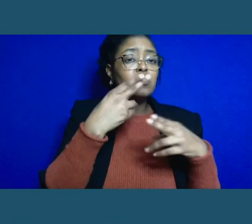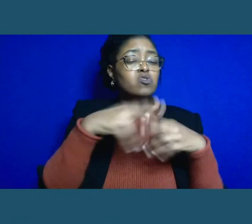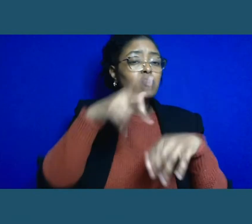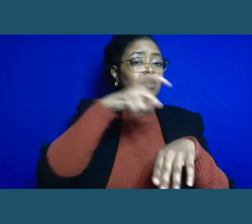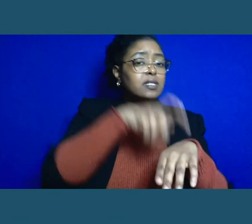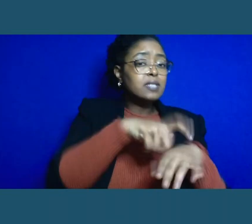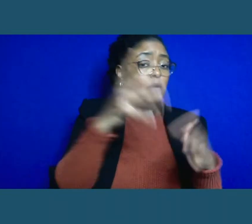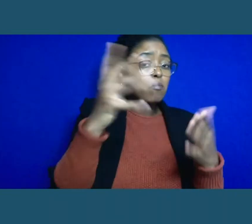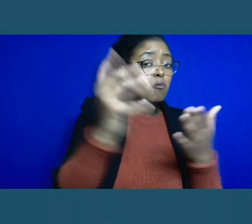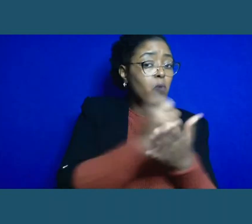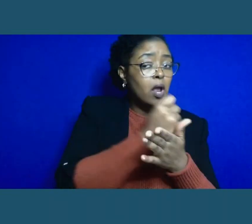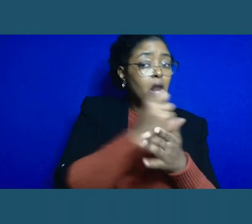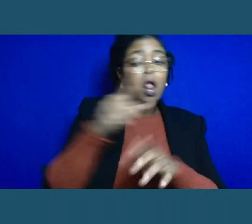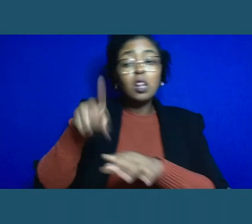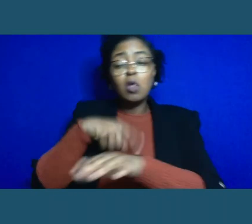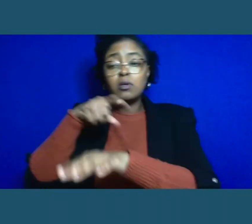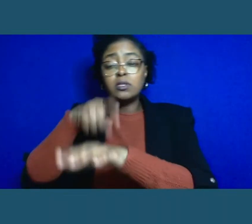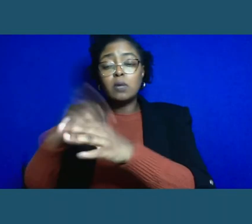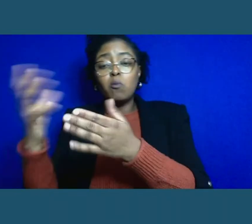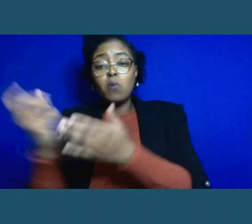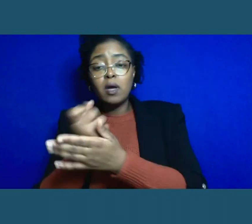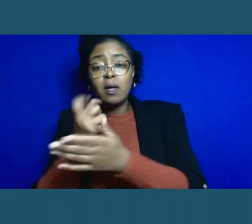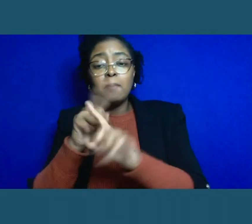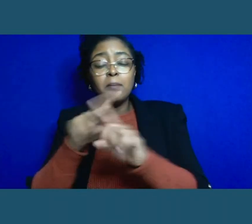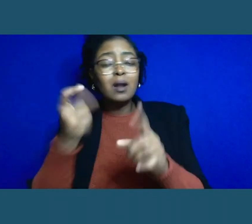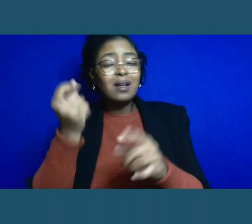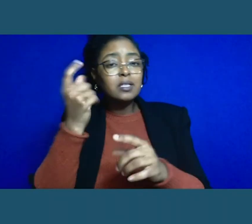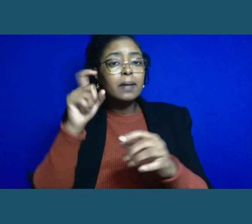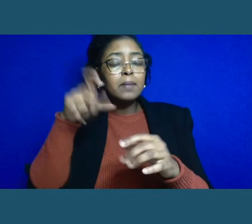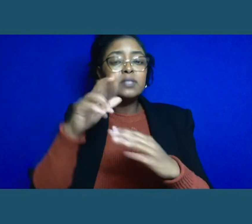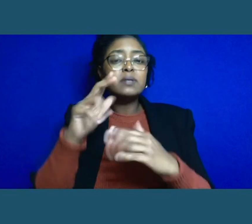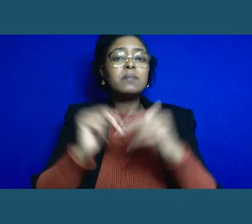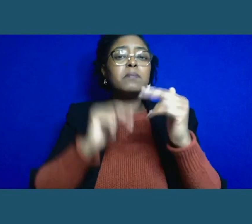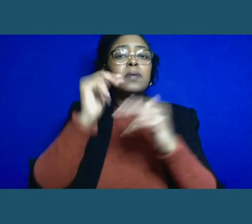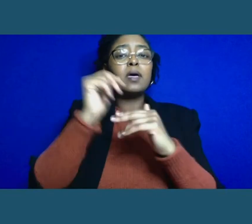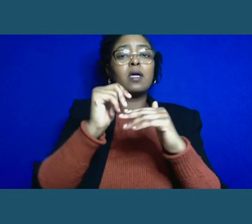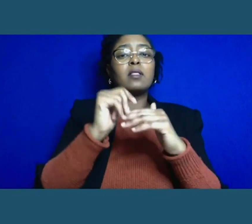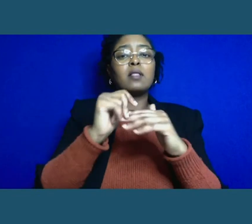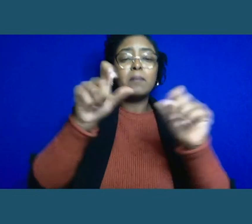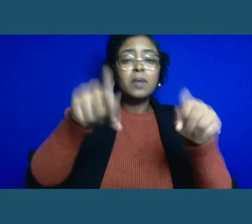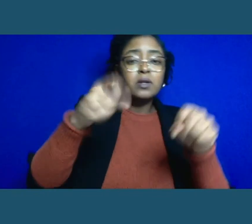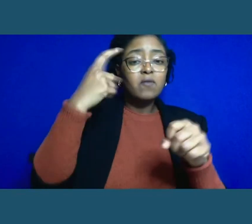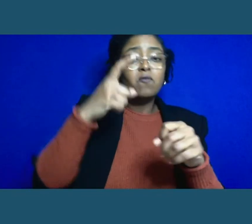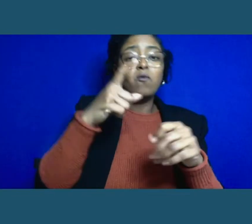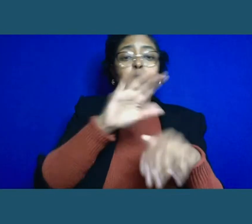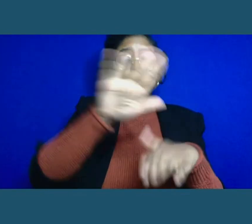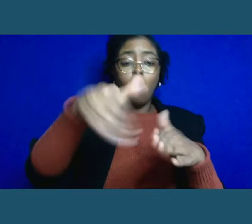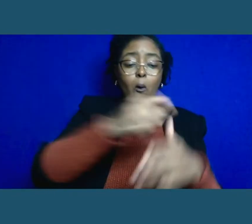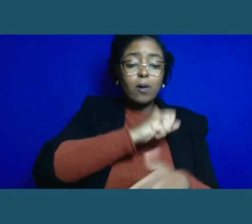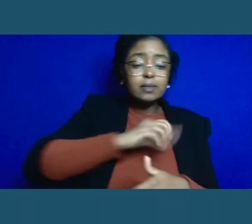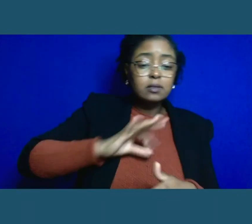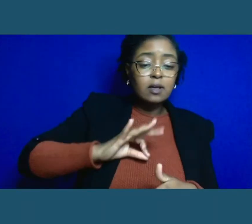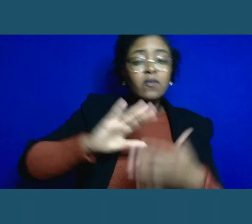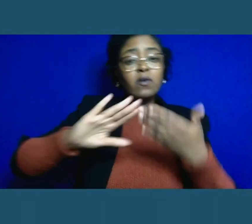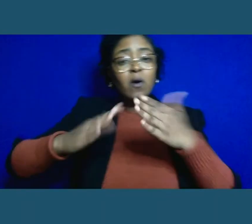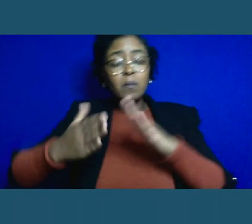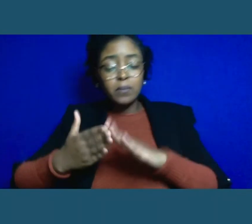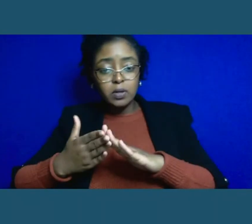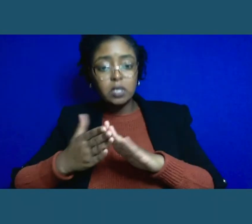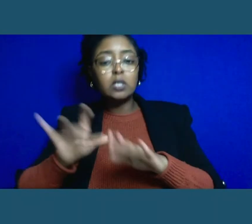Particular actions, eir short term winds. There's long term winds, but we have to be excuse me building the capacity of all